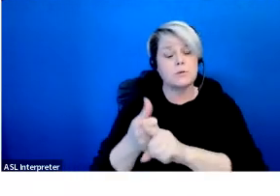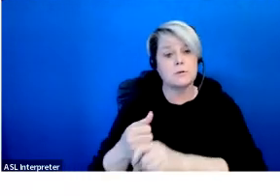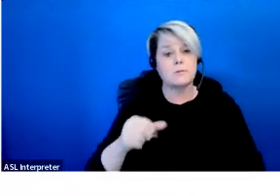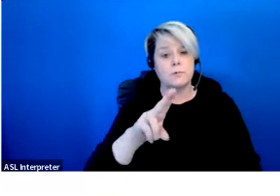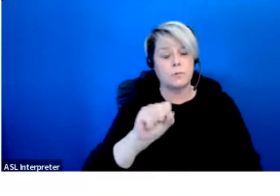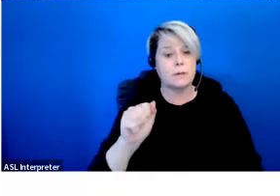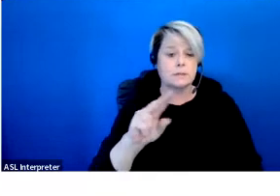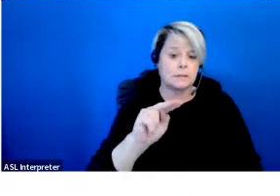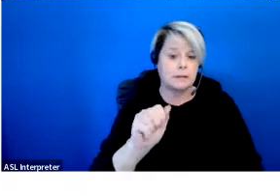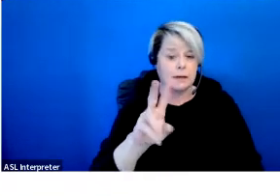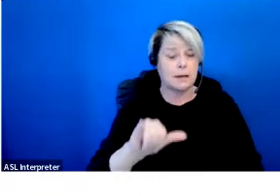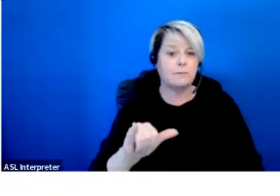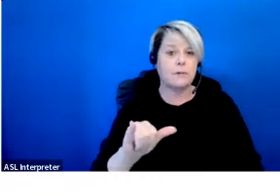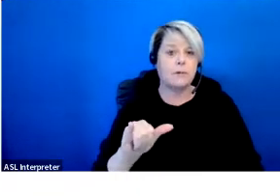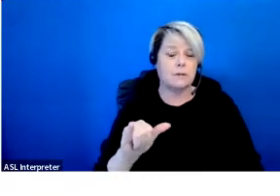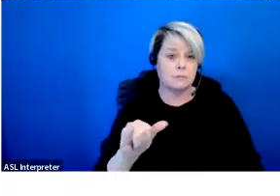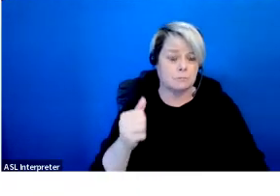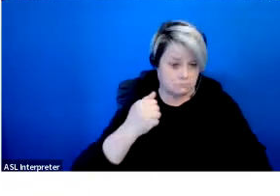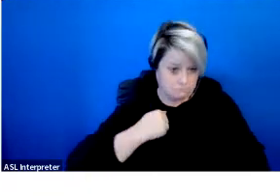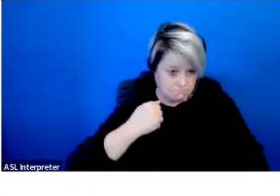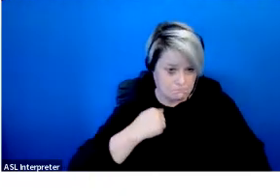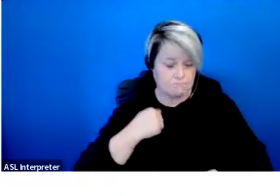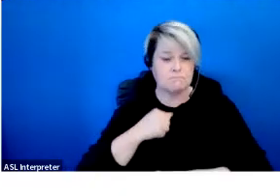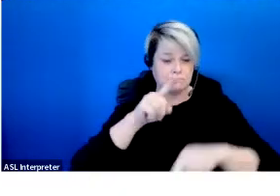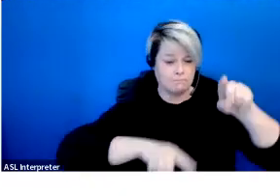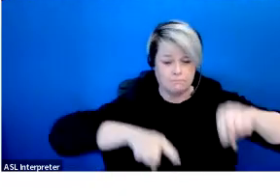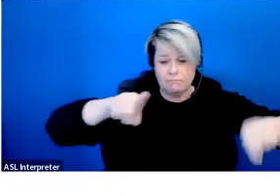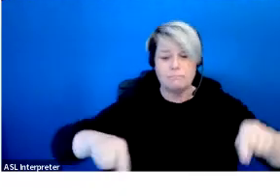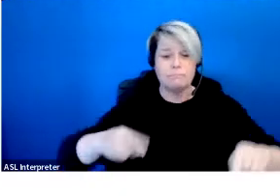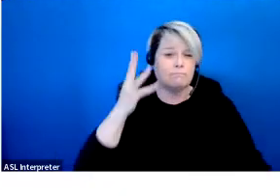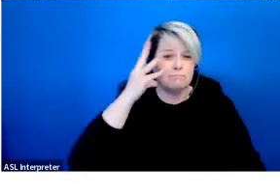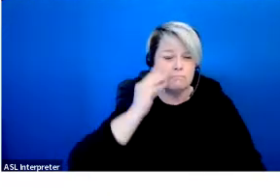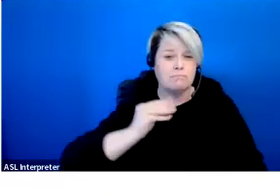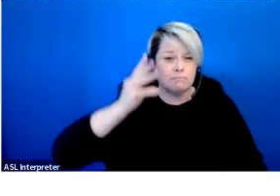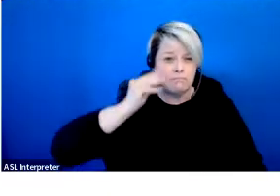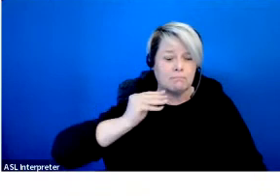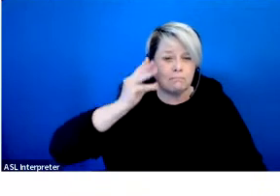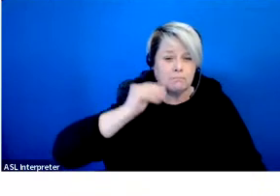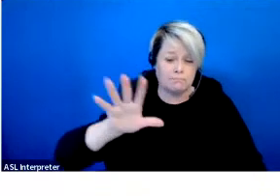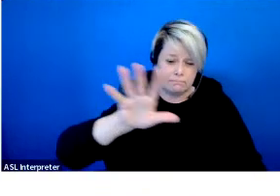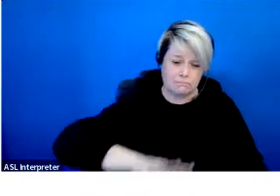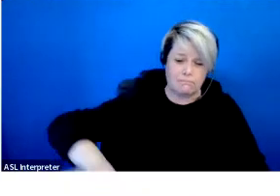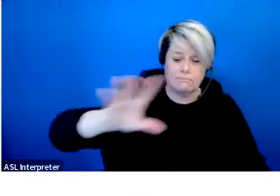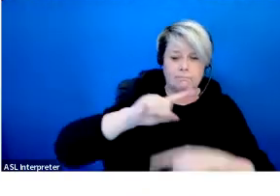libraries for farming and water and rural agriculture system. She a United States Navy vet an with